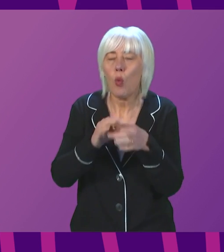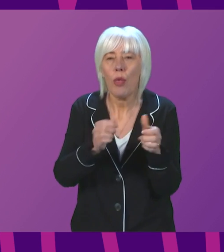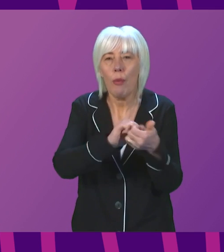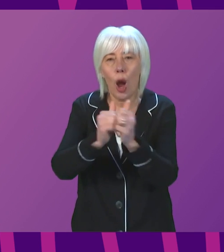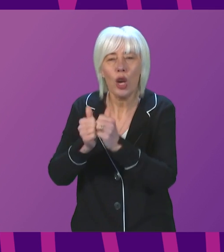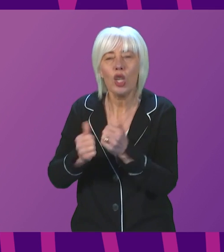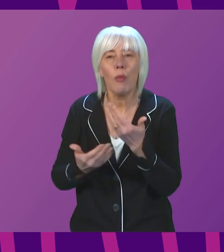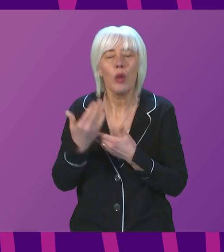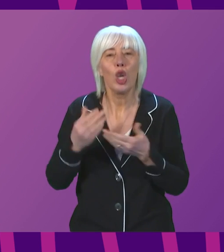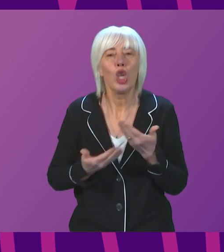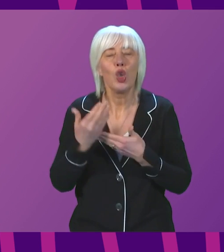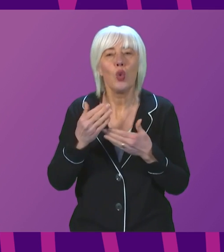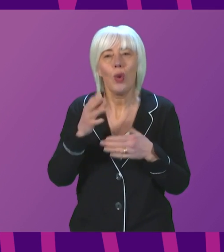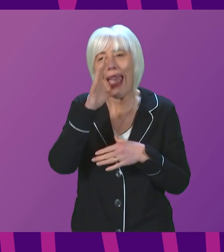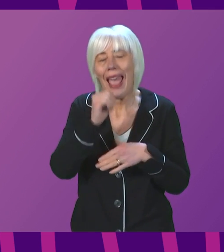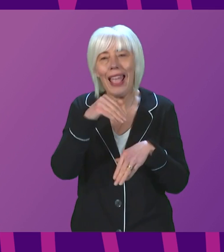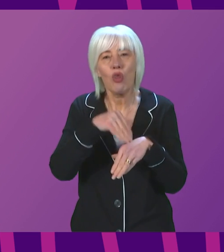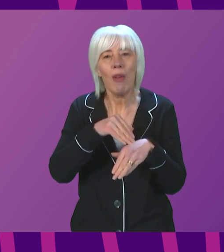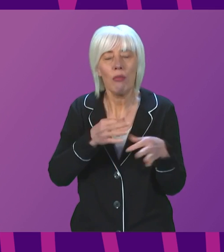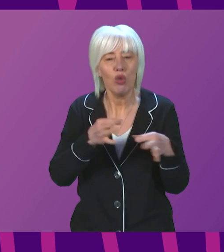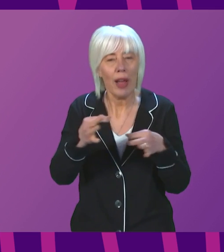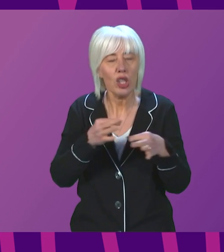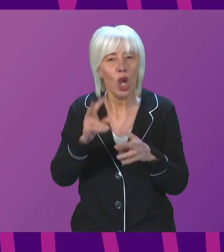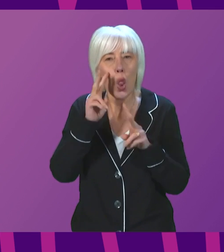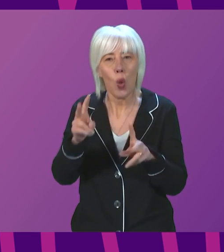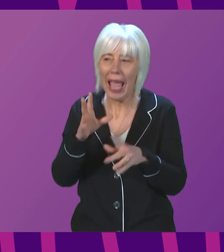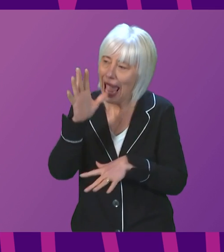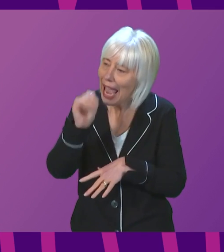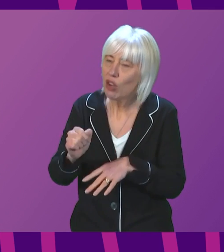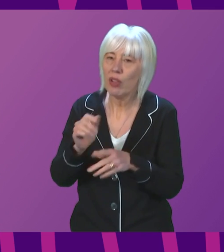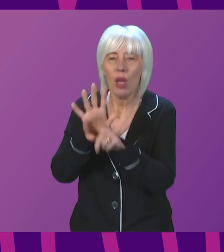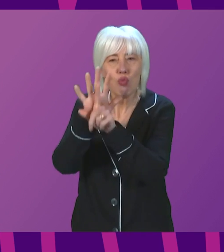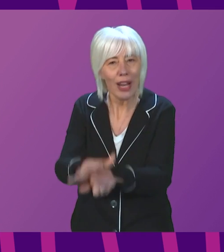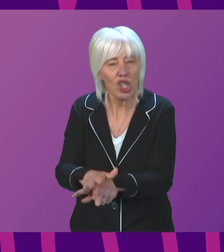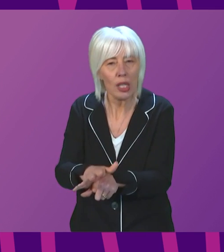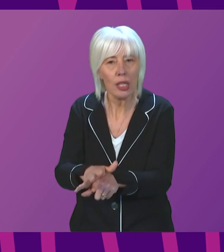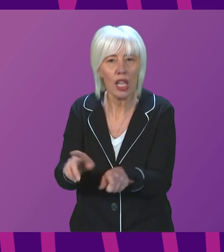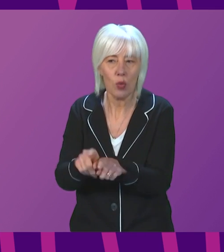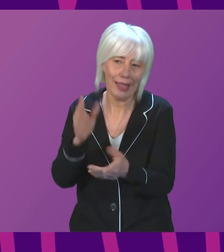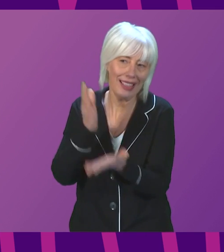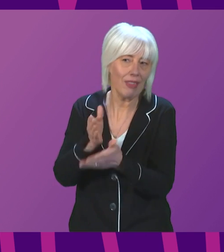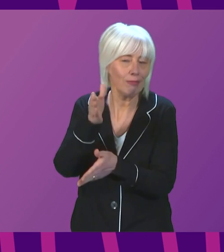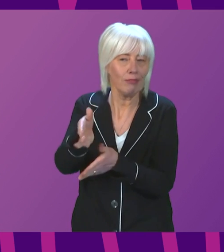strategy to guide how we tackle hatred and prejudice, including when it is directed at LGBTI communities.